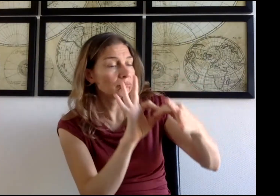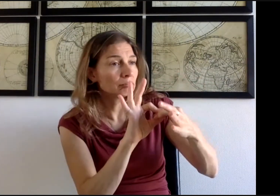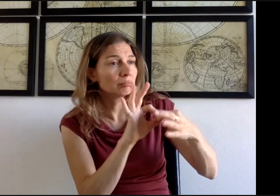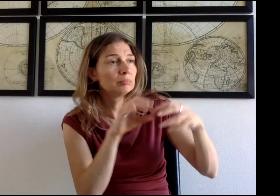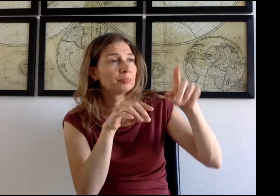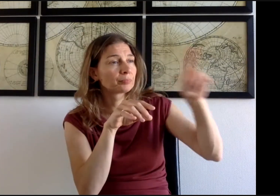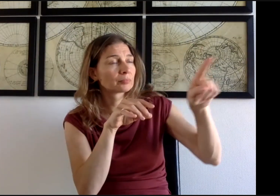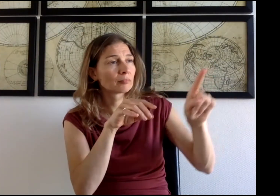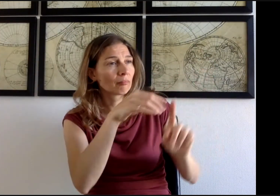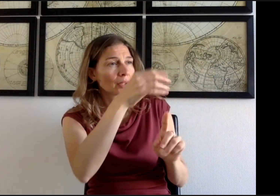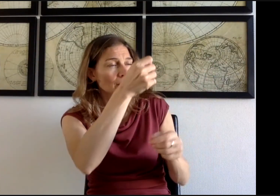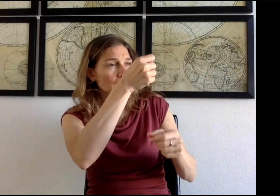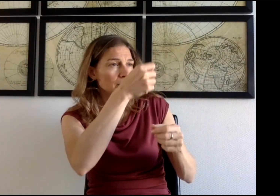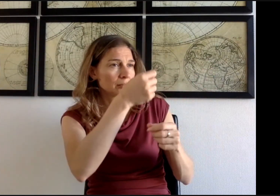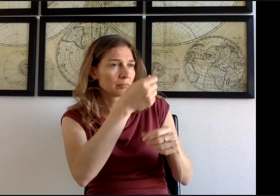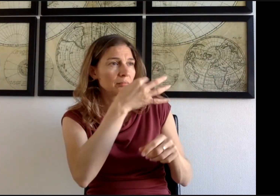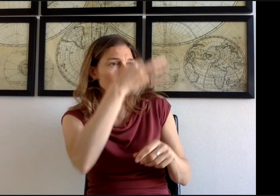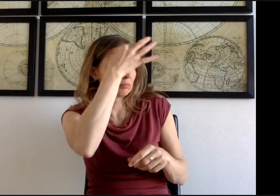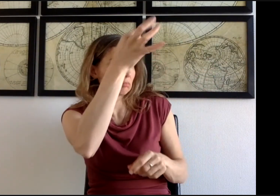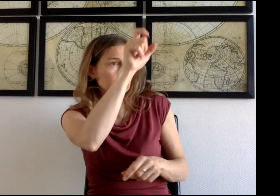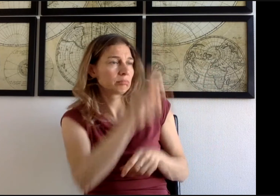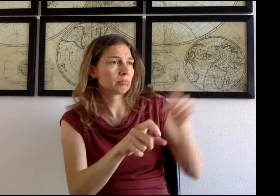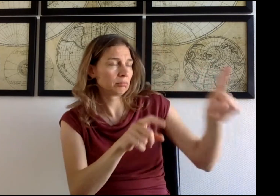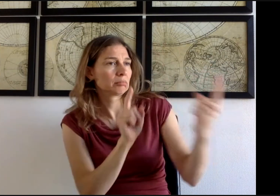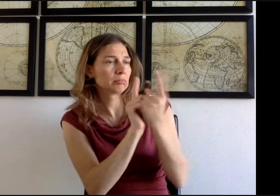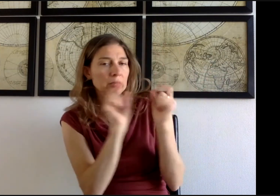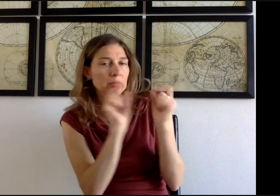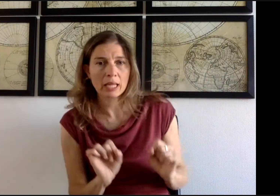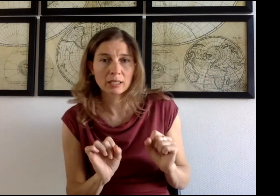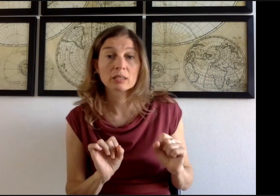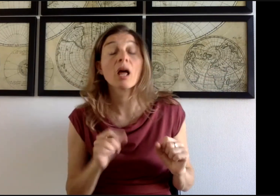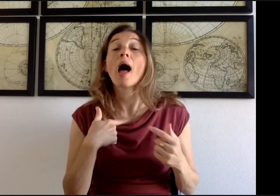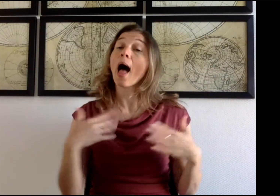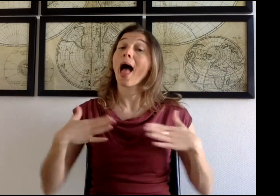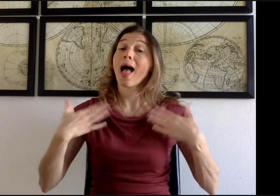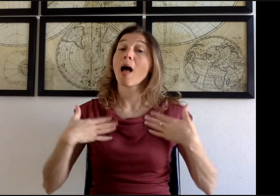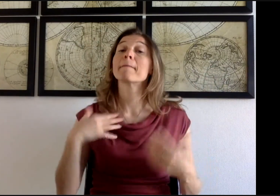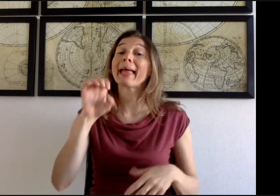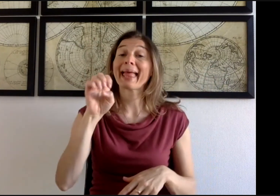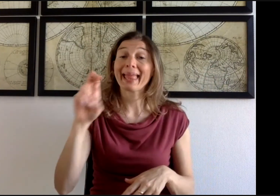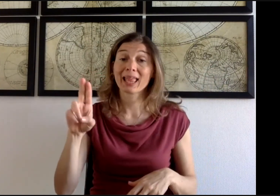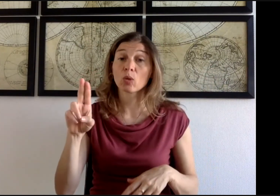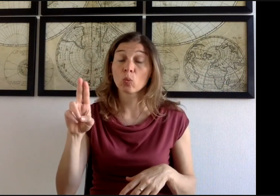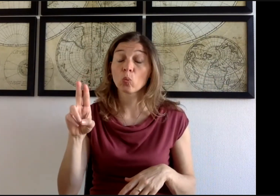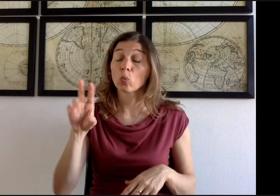I'm glad that many countries in Europe have access to hearing care.